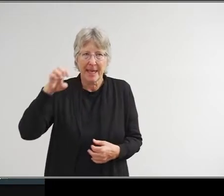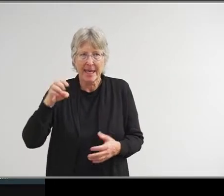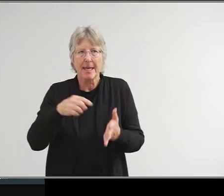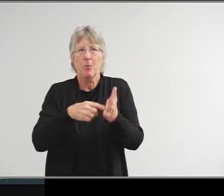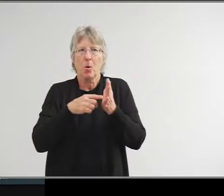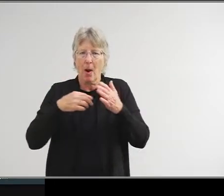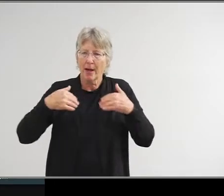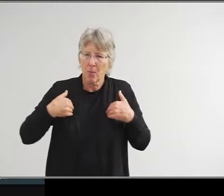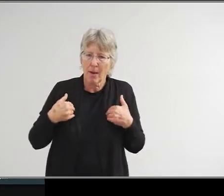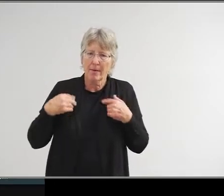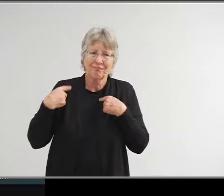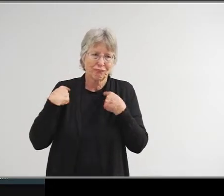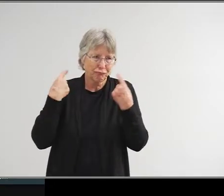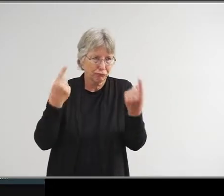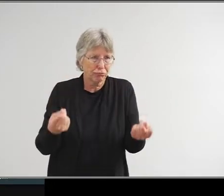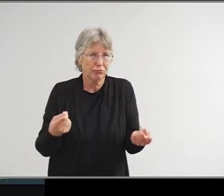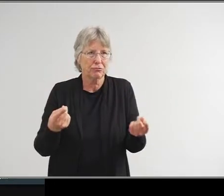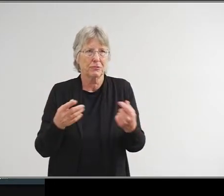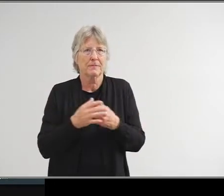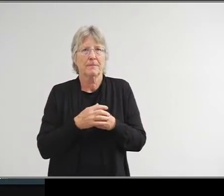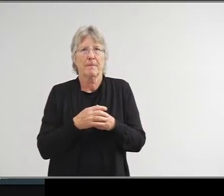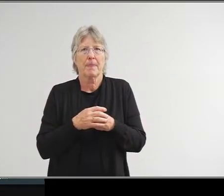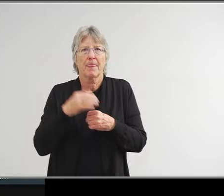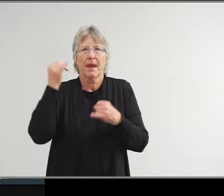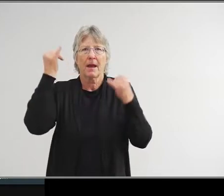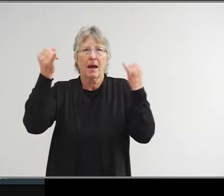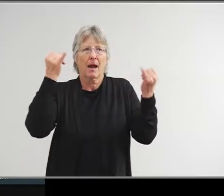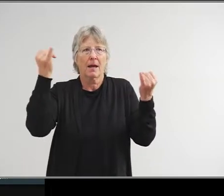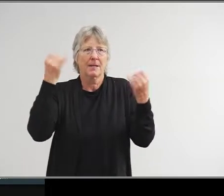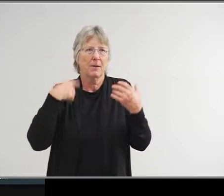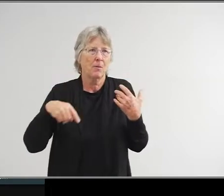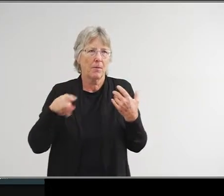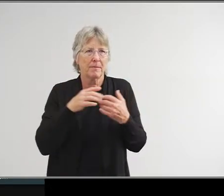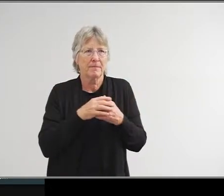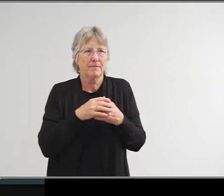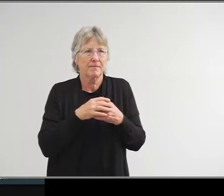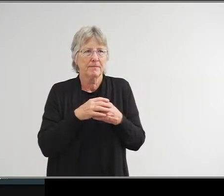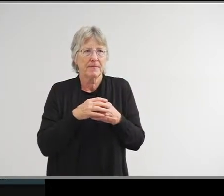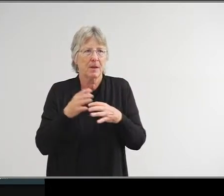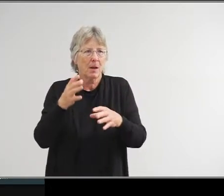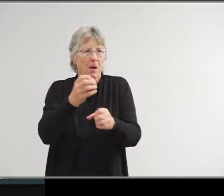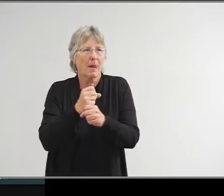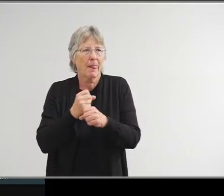We've had that for a long time. So the idea that we're receiving additional funds